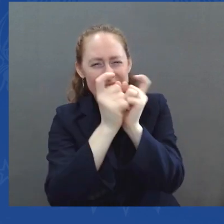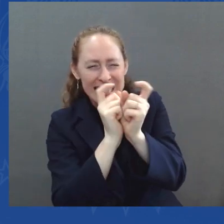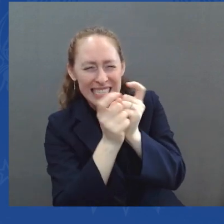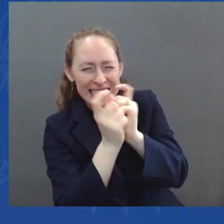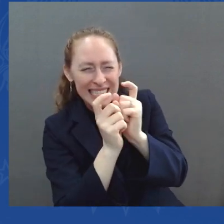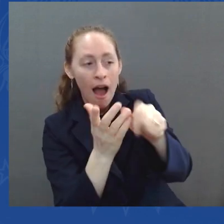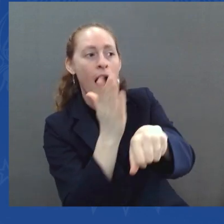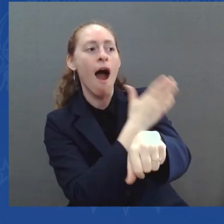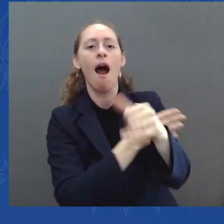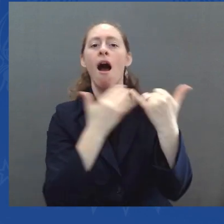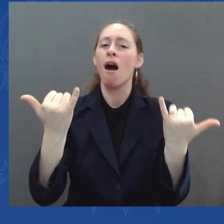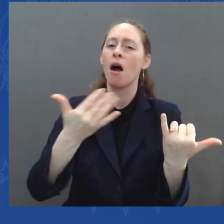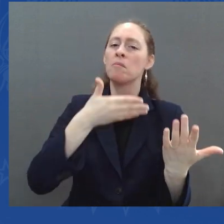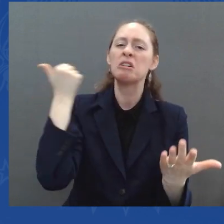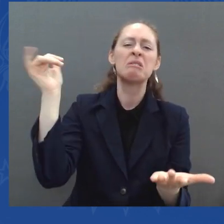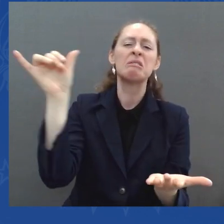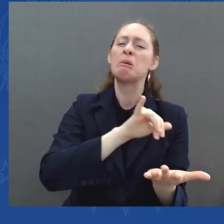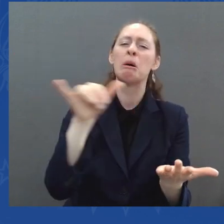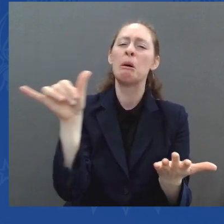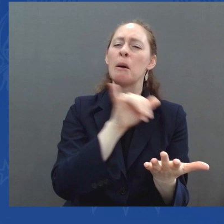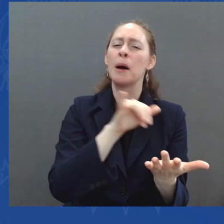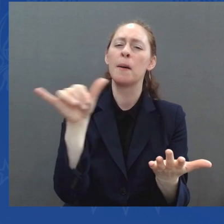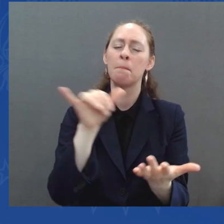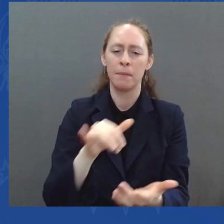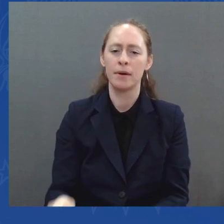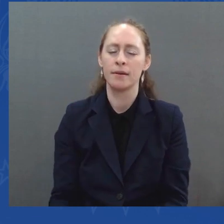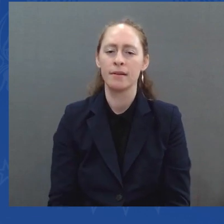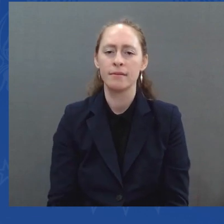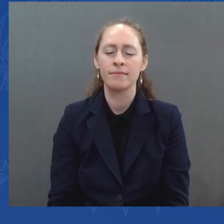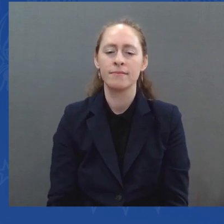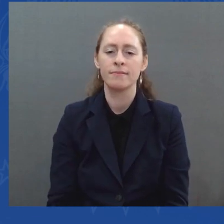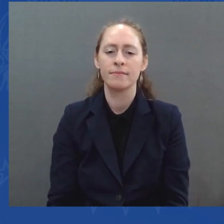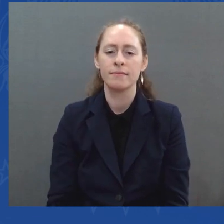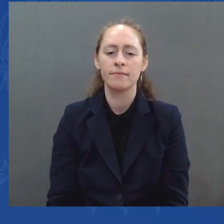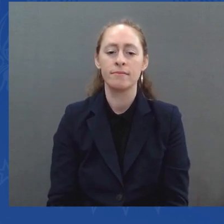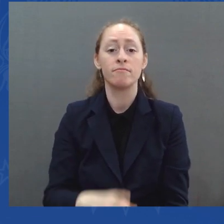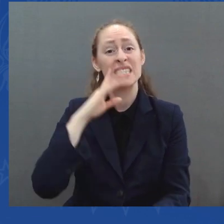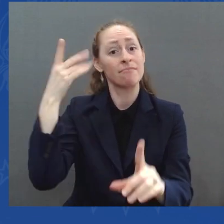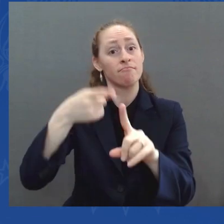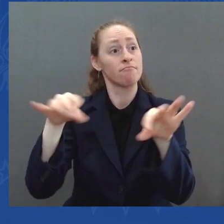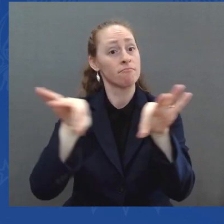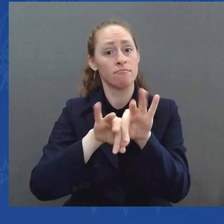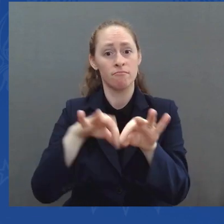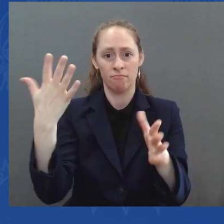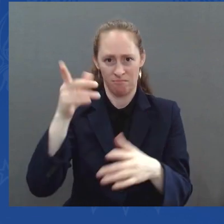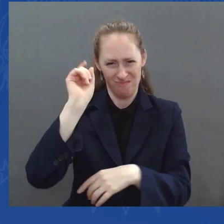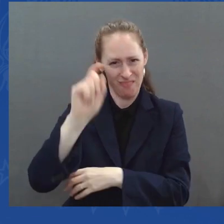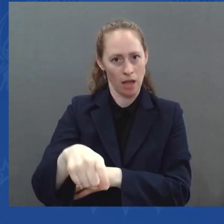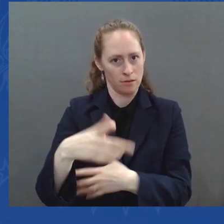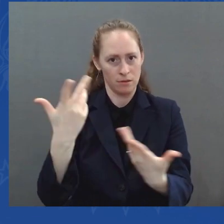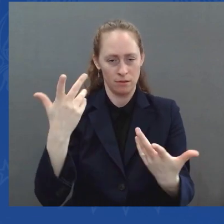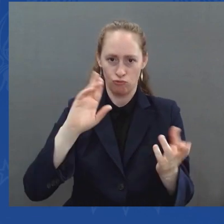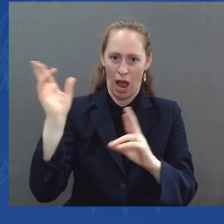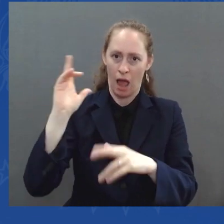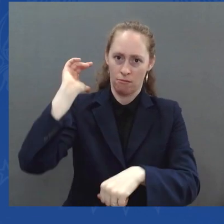to lay a foundation for further progress. The analogy I've used about the ACA before